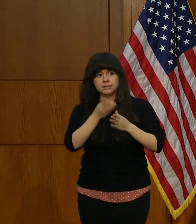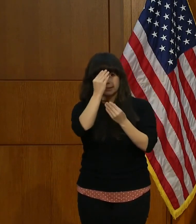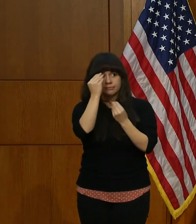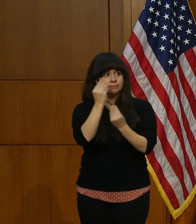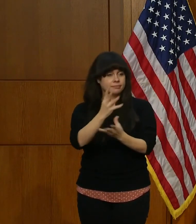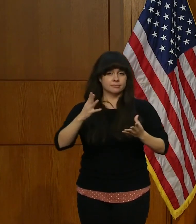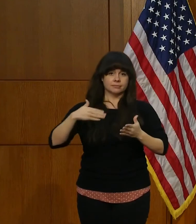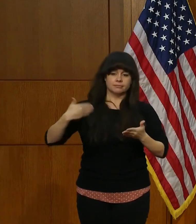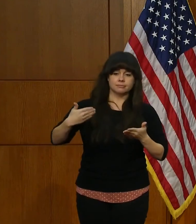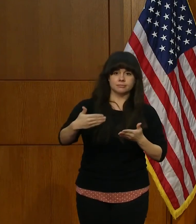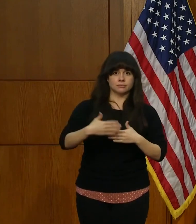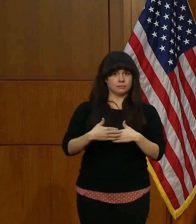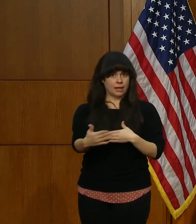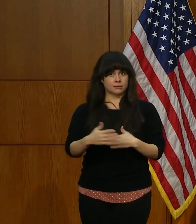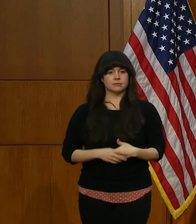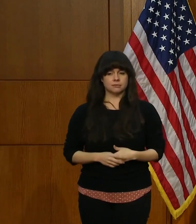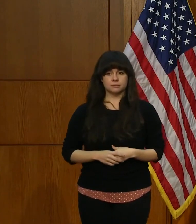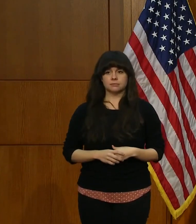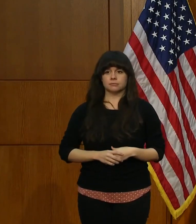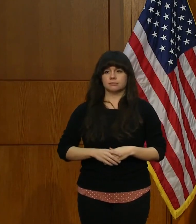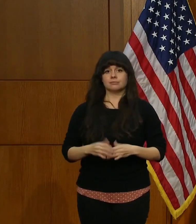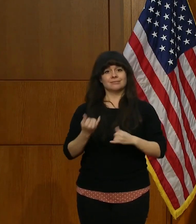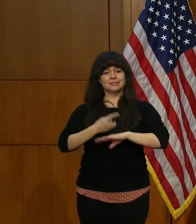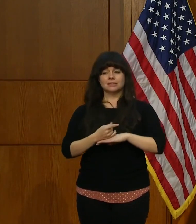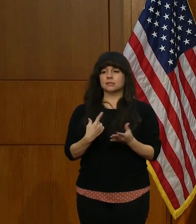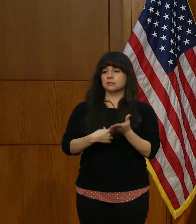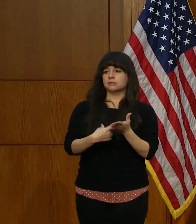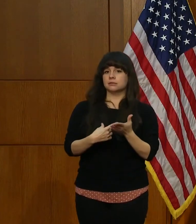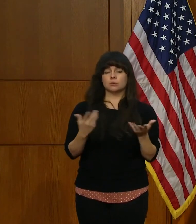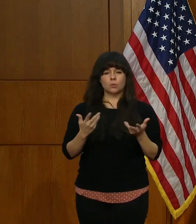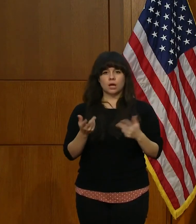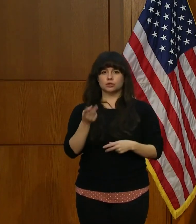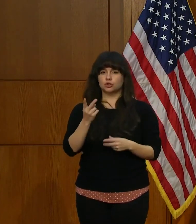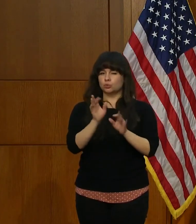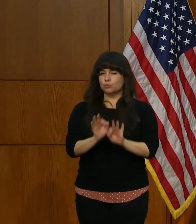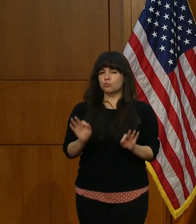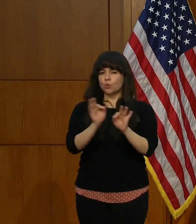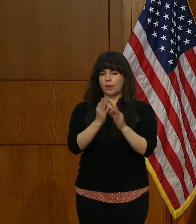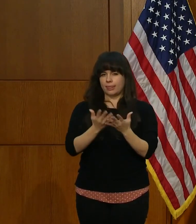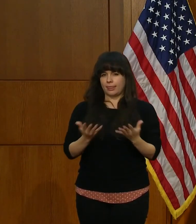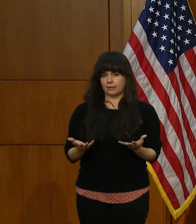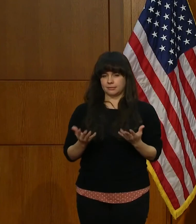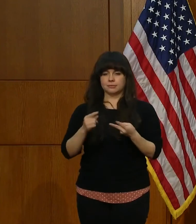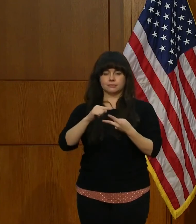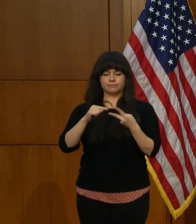WHAT'S GOING ON. AND WHAT HAPPENS NEXT. SO TODAY WE'RE